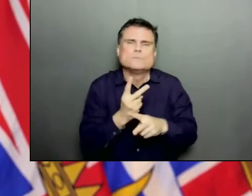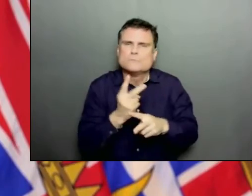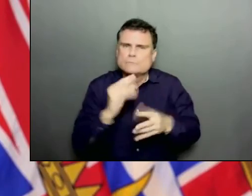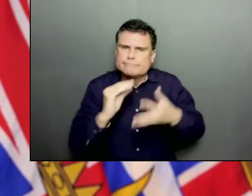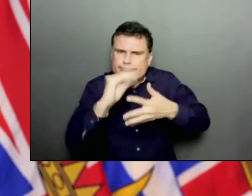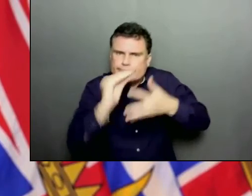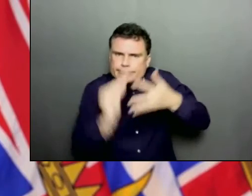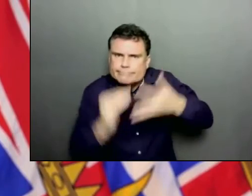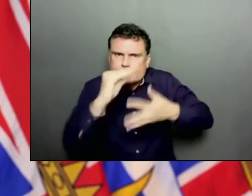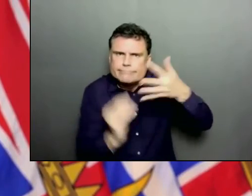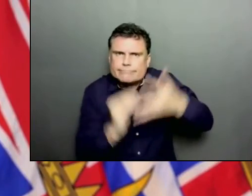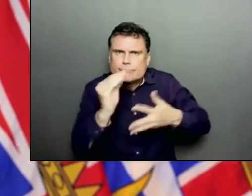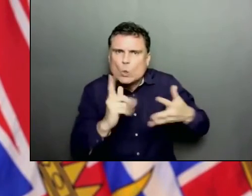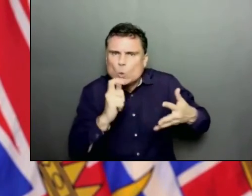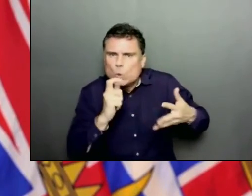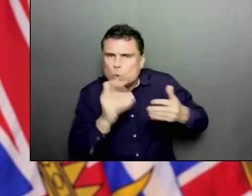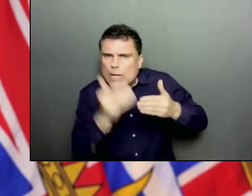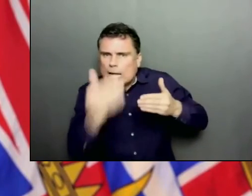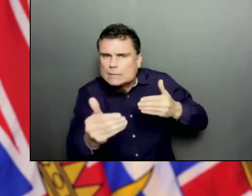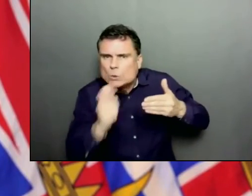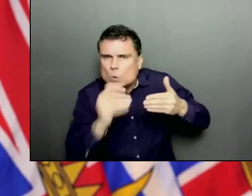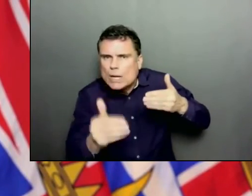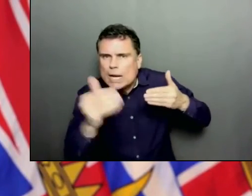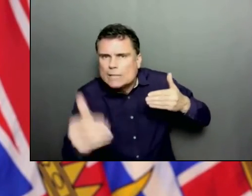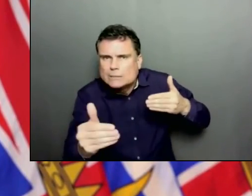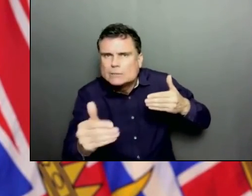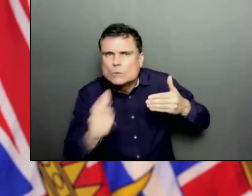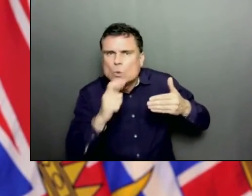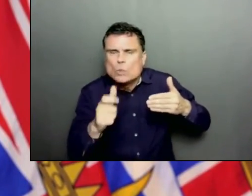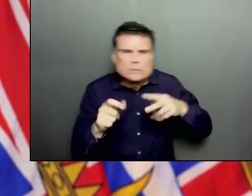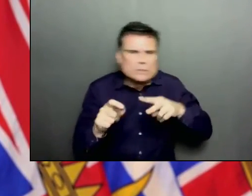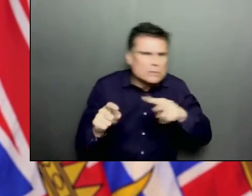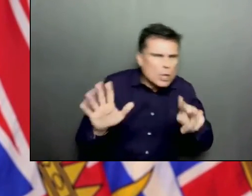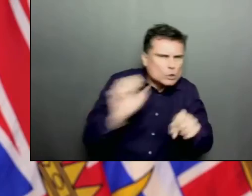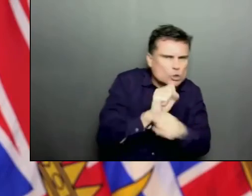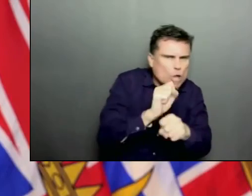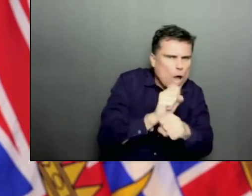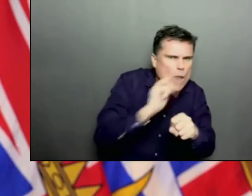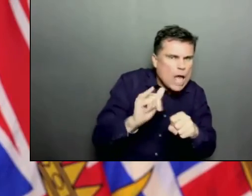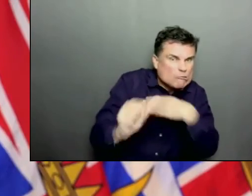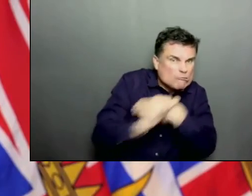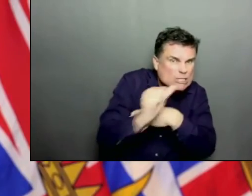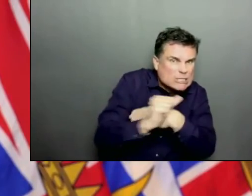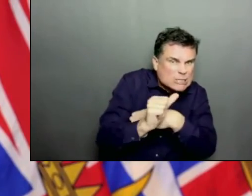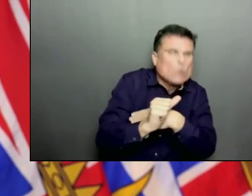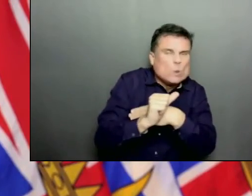When we looked at all the data in Canada and other countries are doing the same, when we